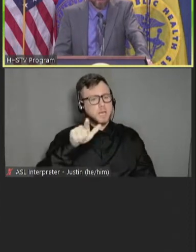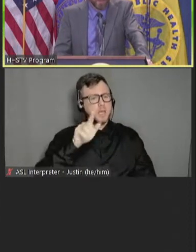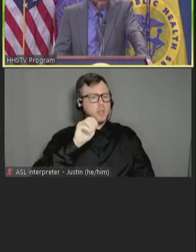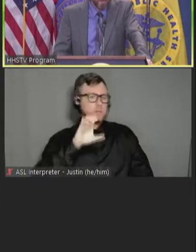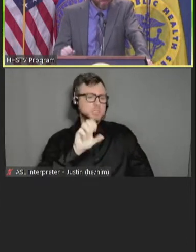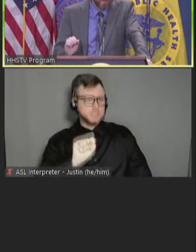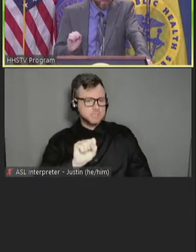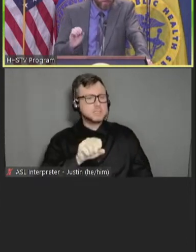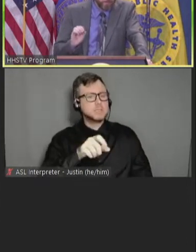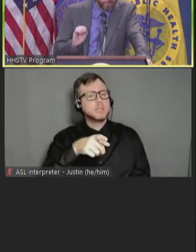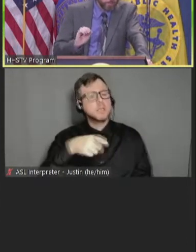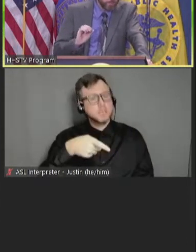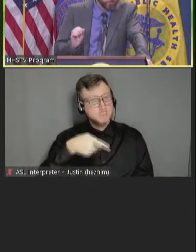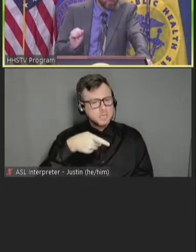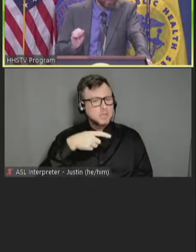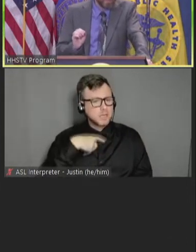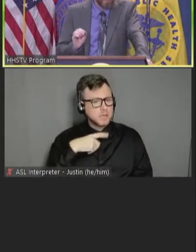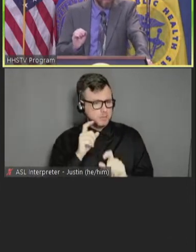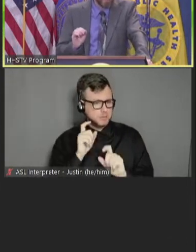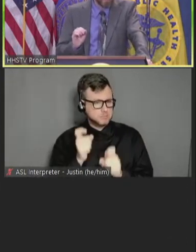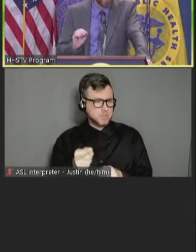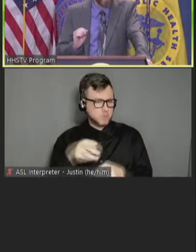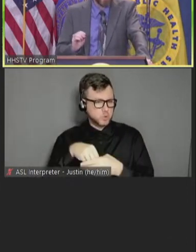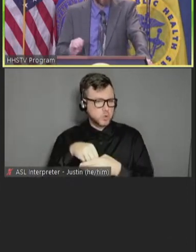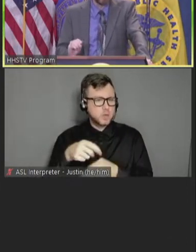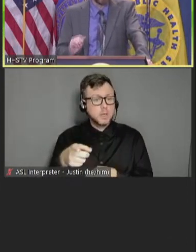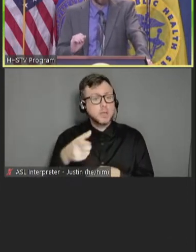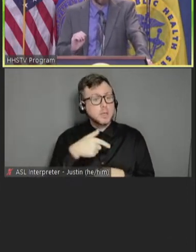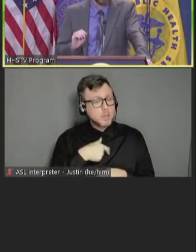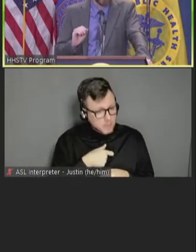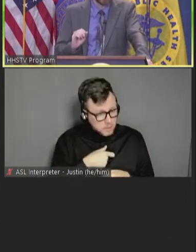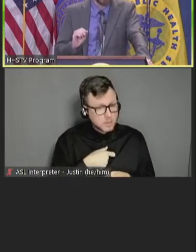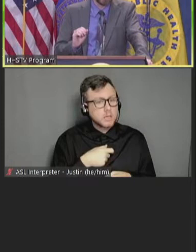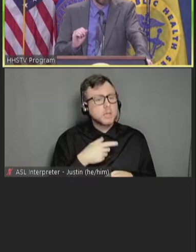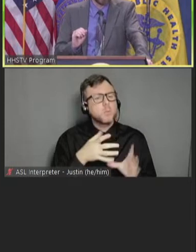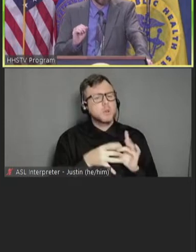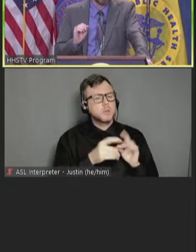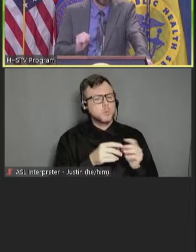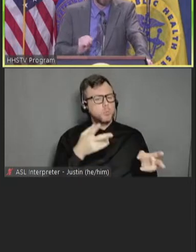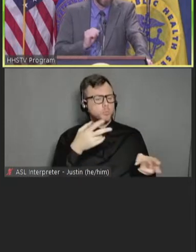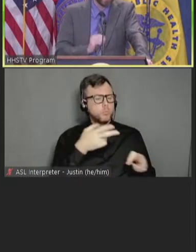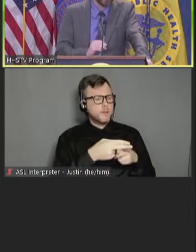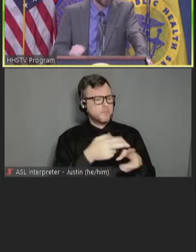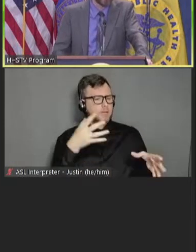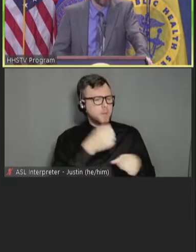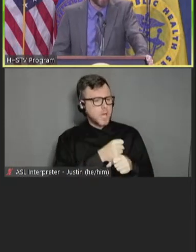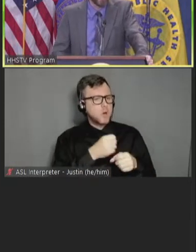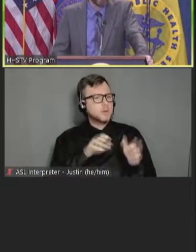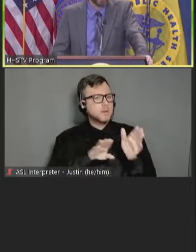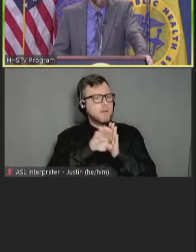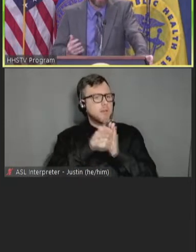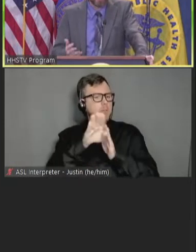I want to mention very briefly about some advances in vaccines to help treat allergic pre-allergy,